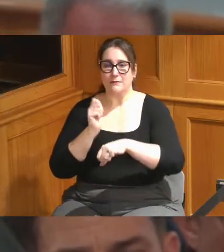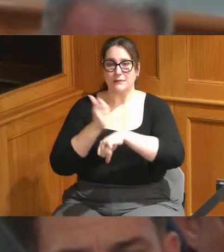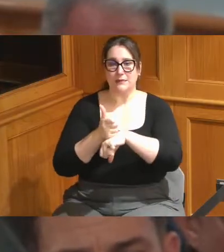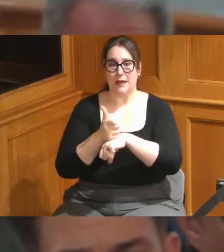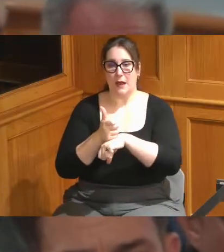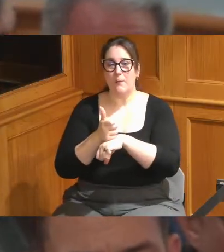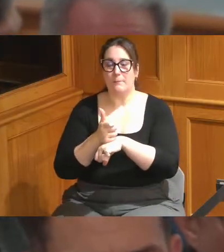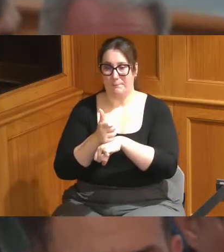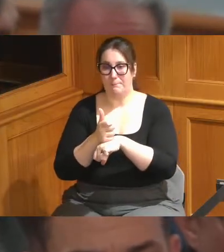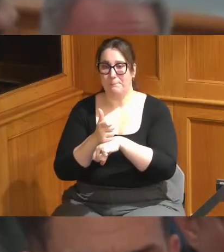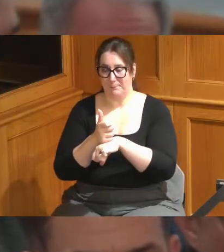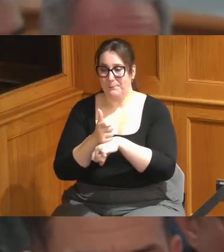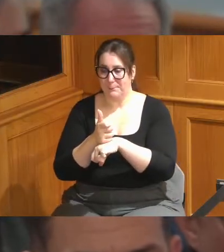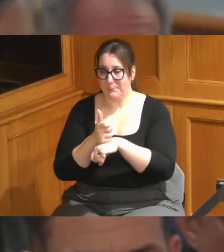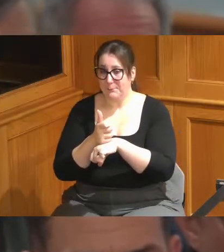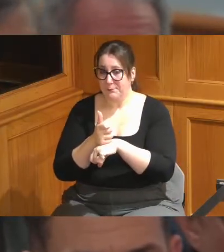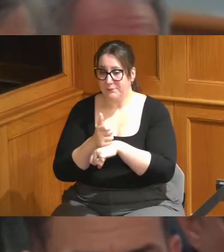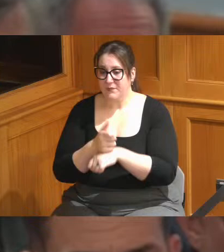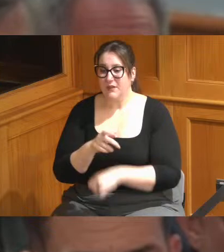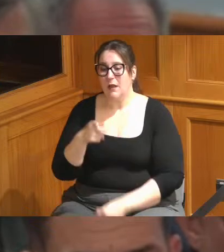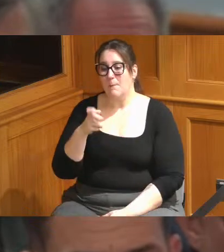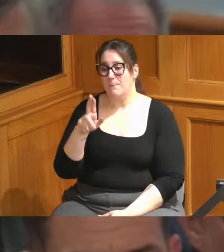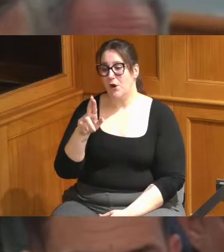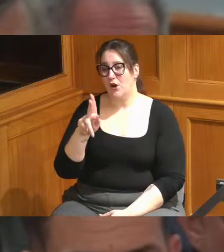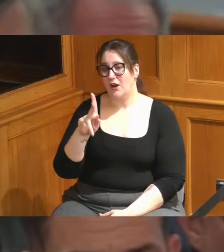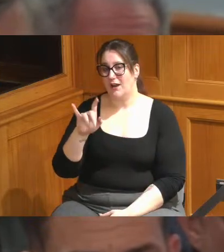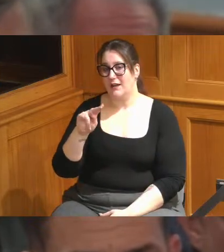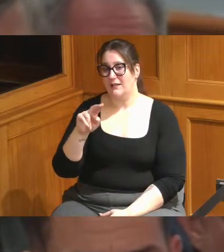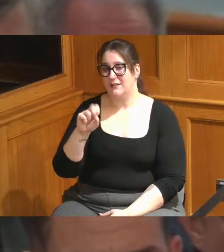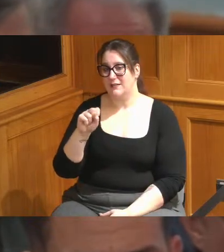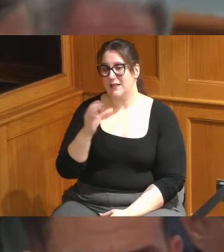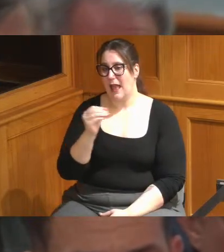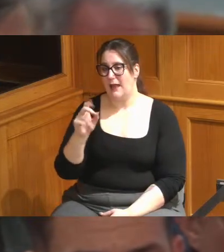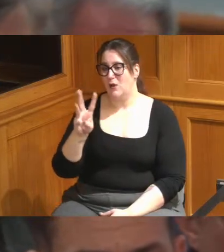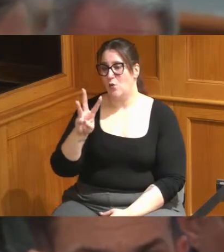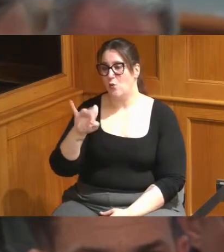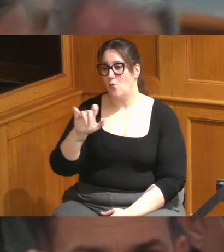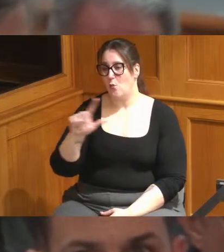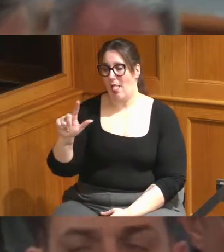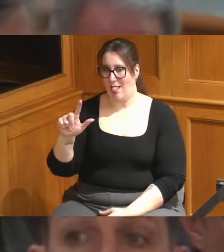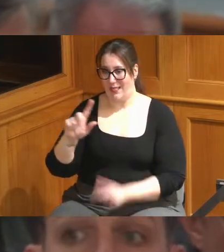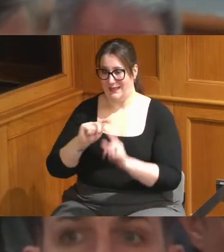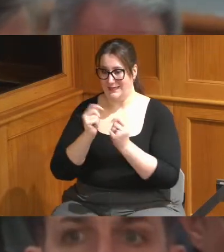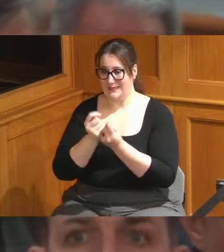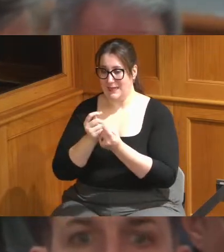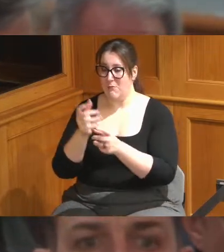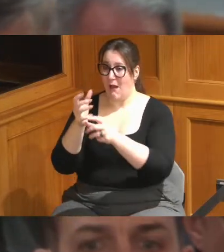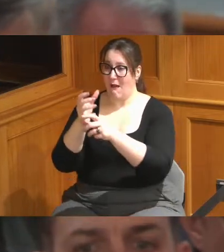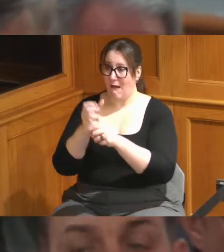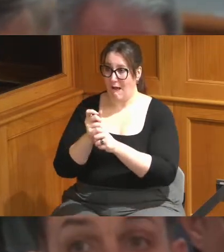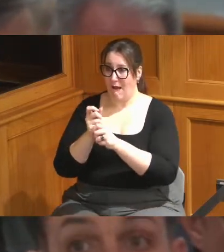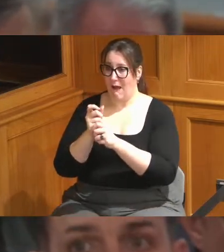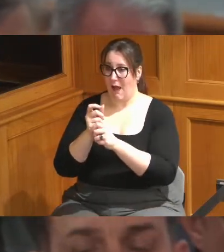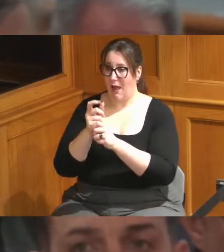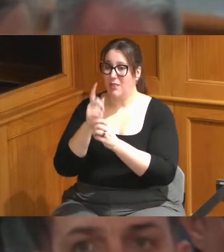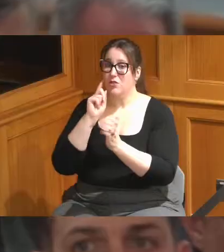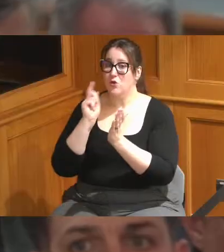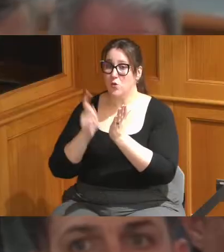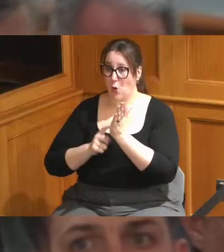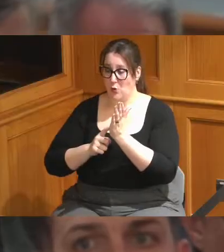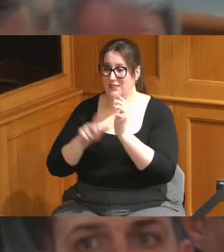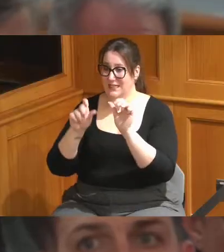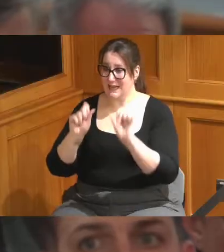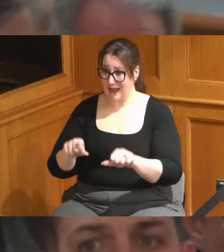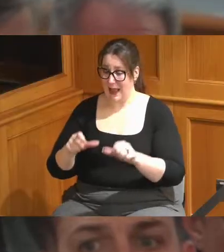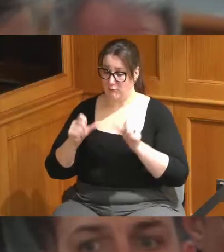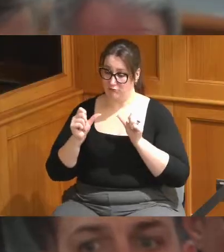March and the Perkins and Will MKSK team received their notice to proceed in mid April. So what